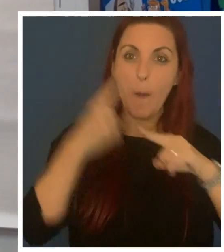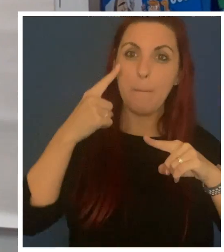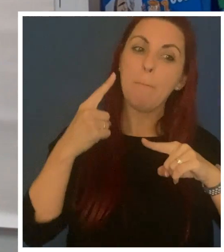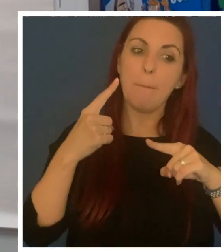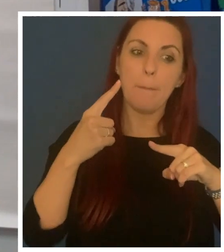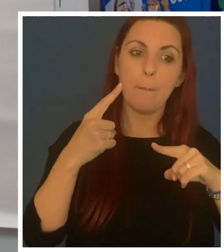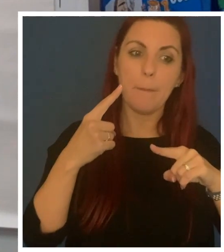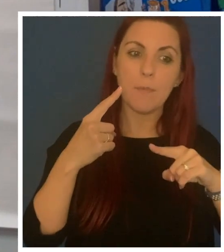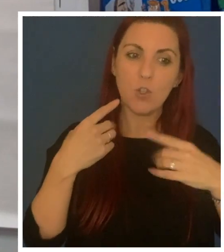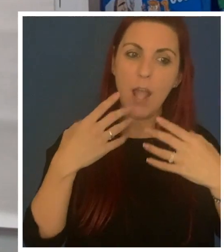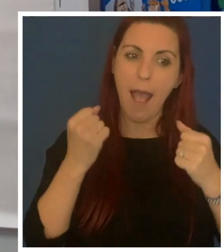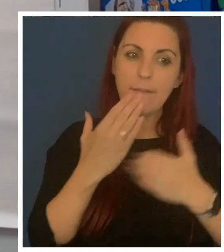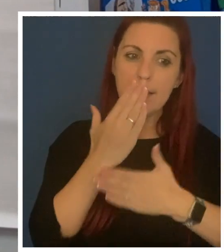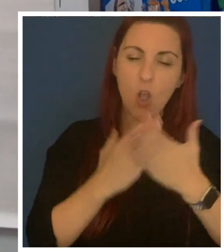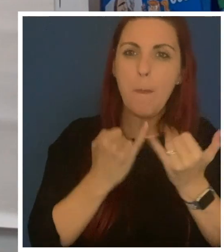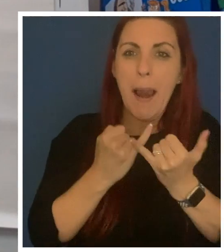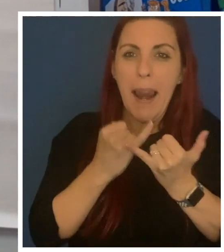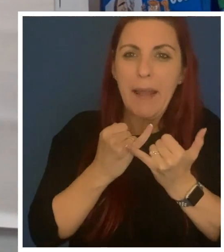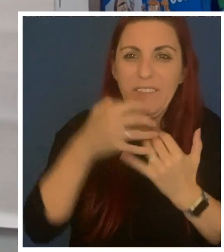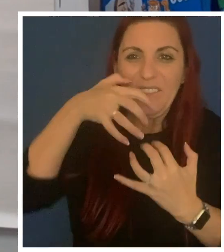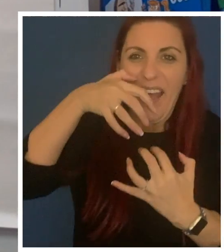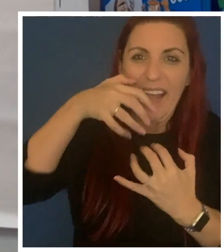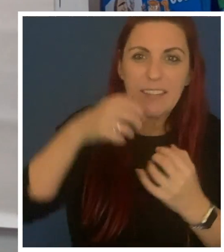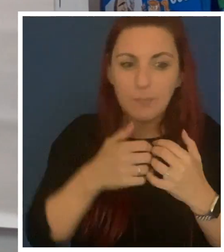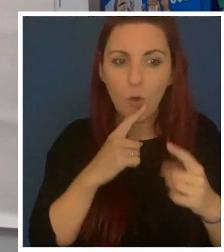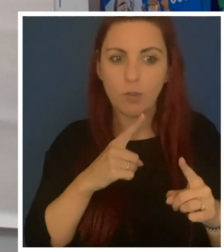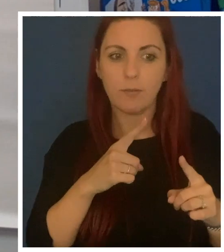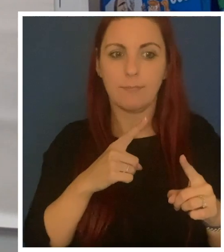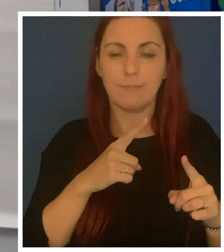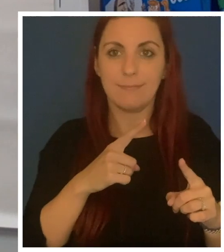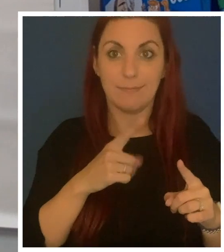She has little sharp teeth, almost like fangs like vampire fangs, but she's really good.